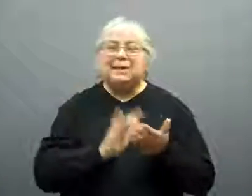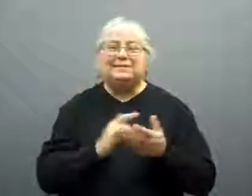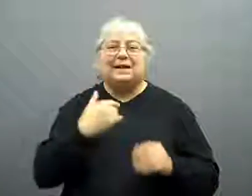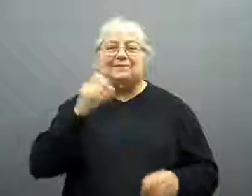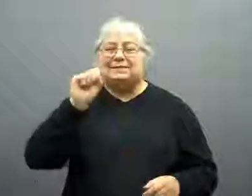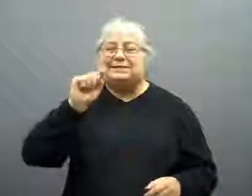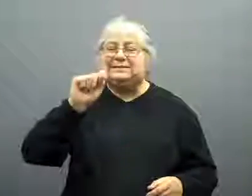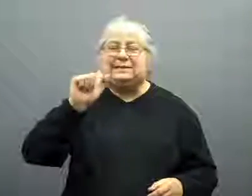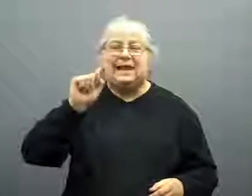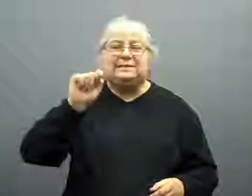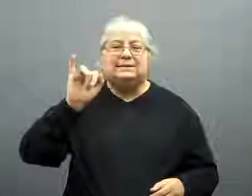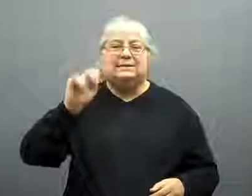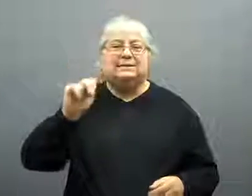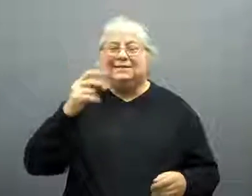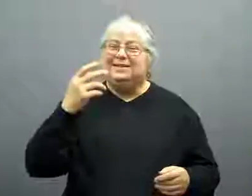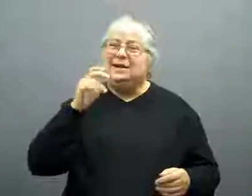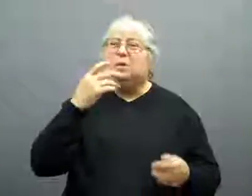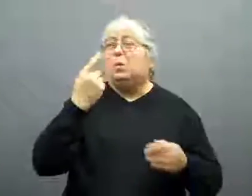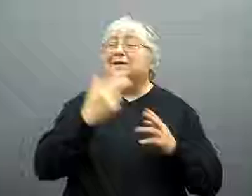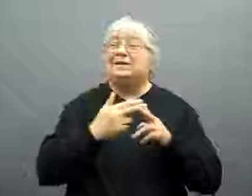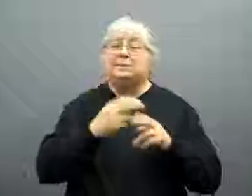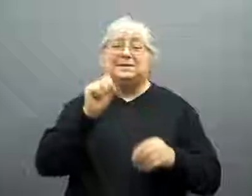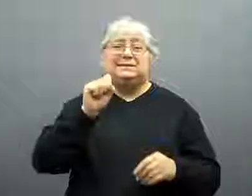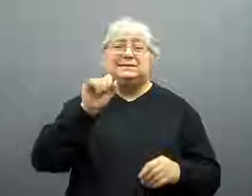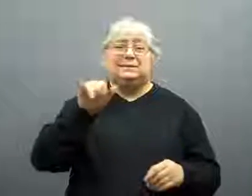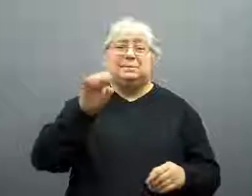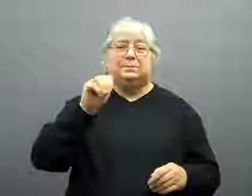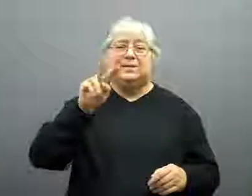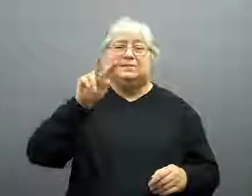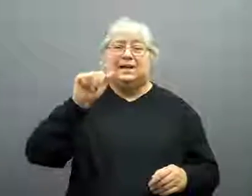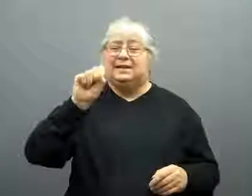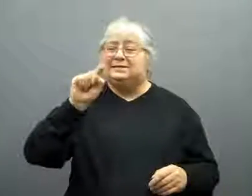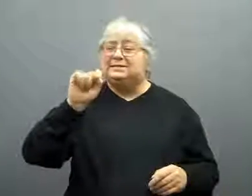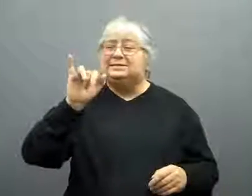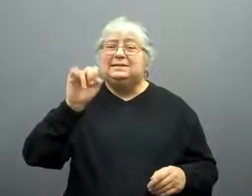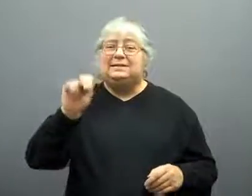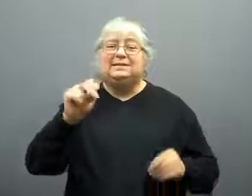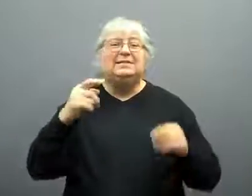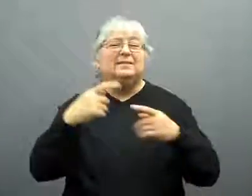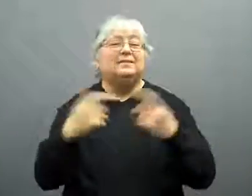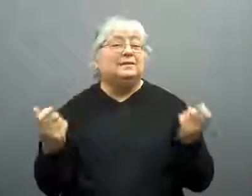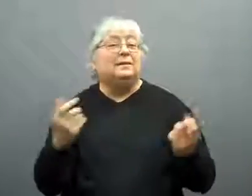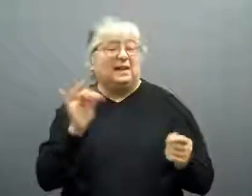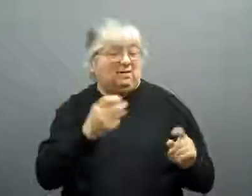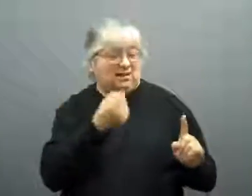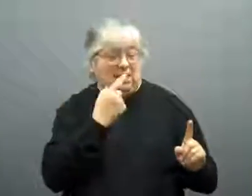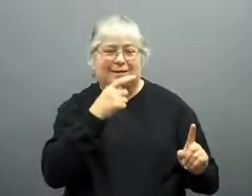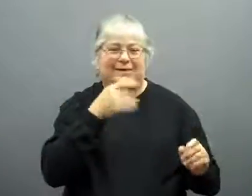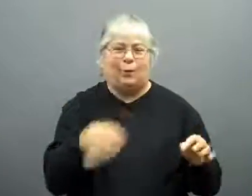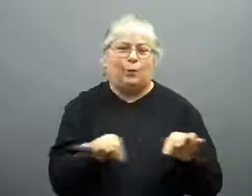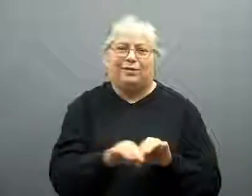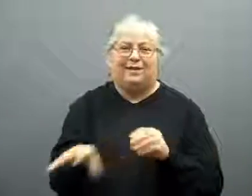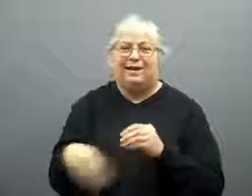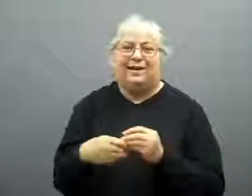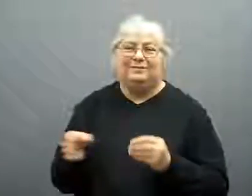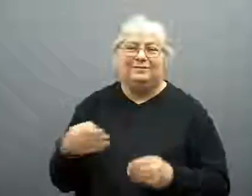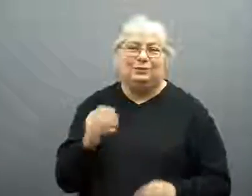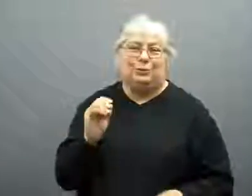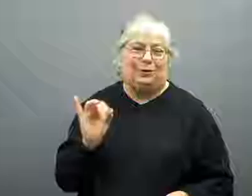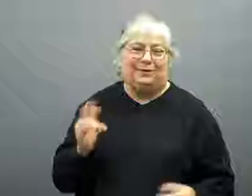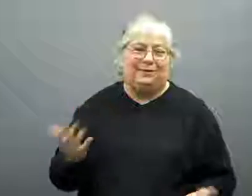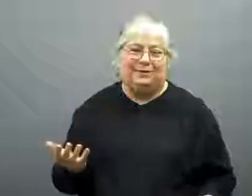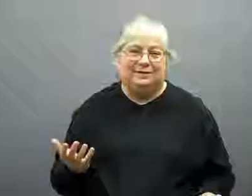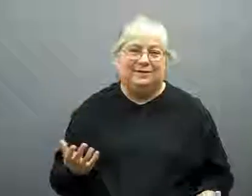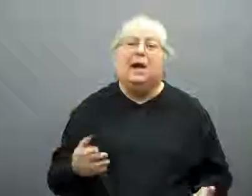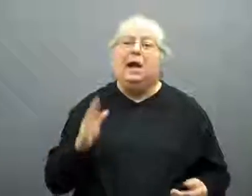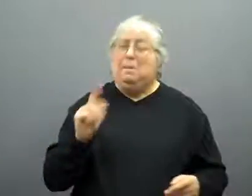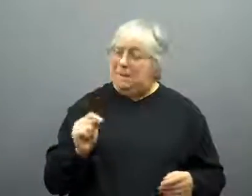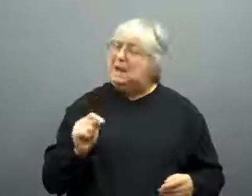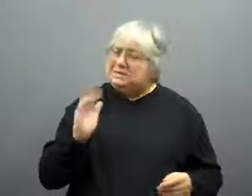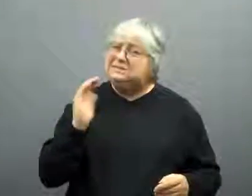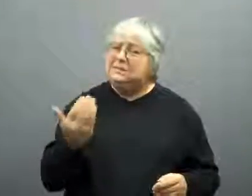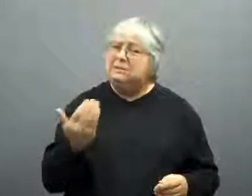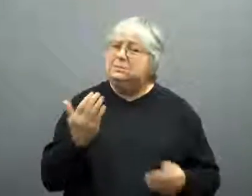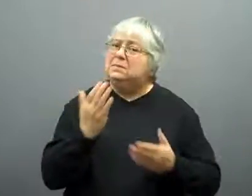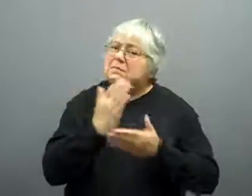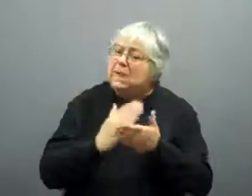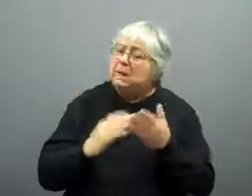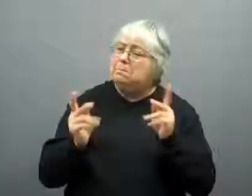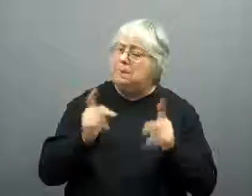If you take a statin medication, like symvastin, fish oil has no added benefit.